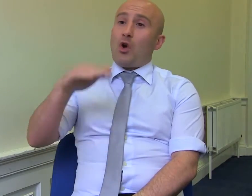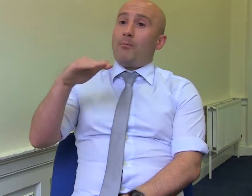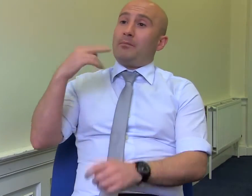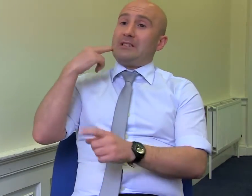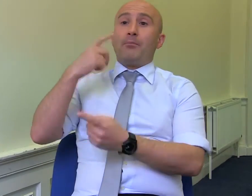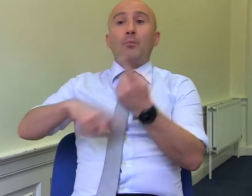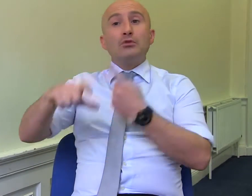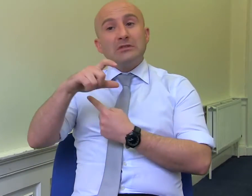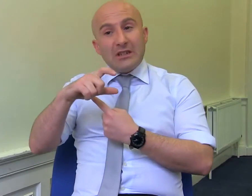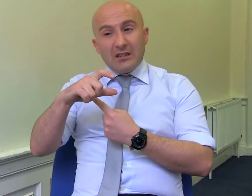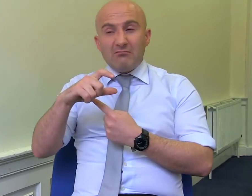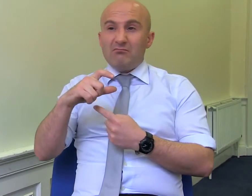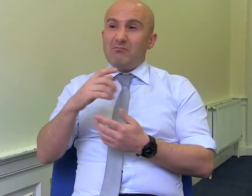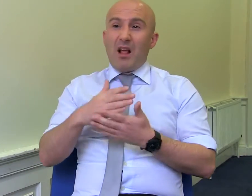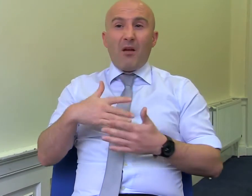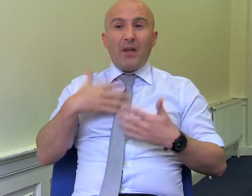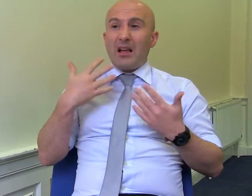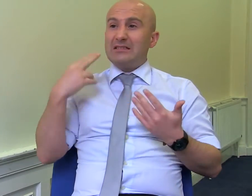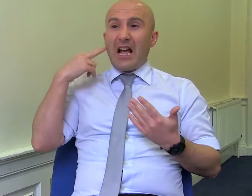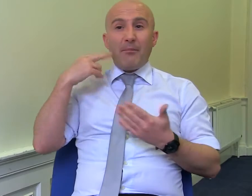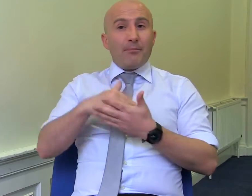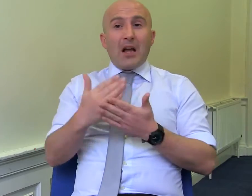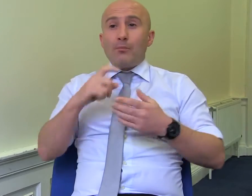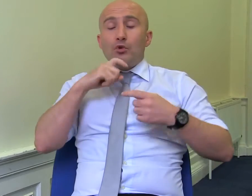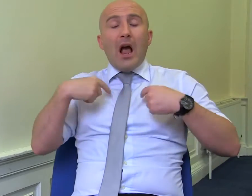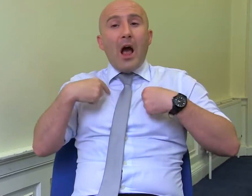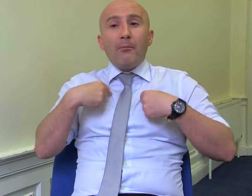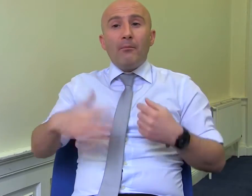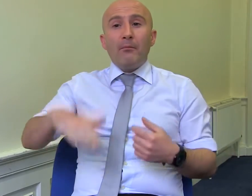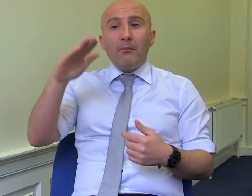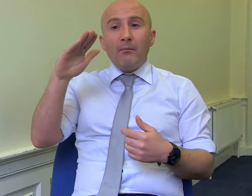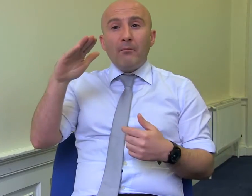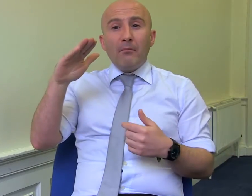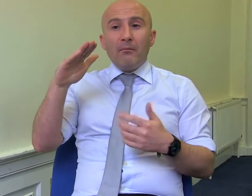I grew up in the deaf community, so I feel deafness is a part of who I am.